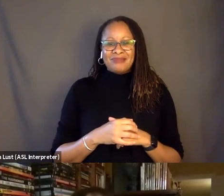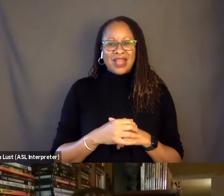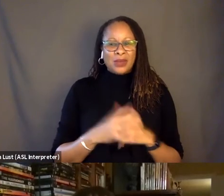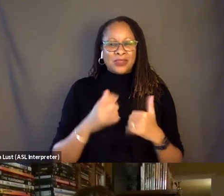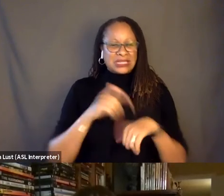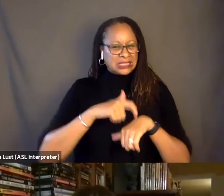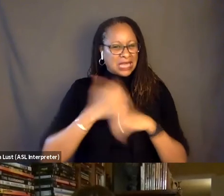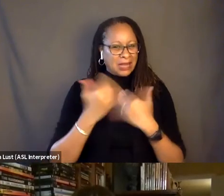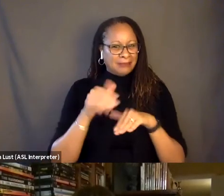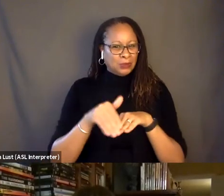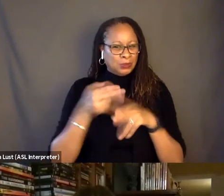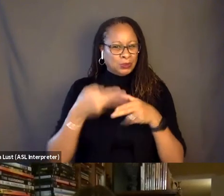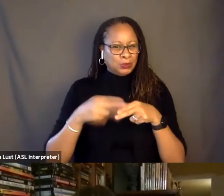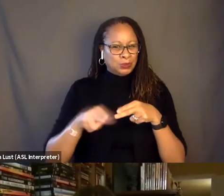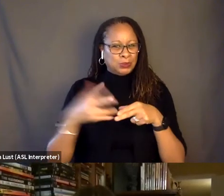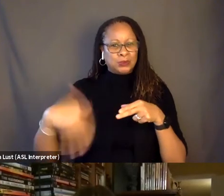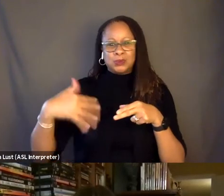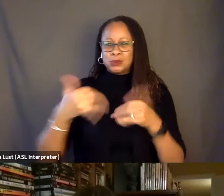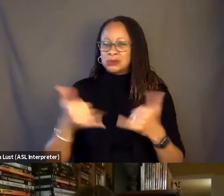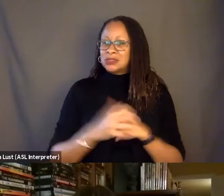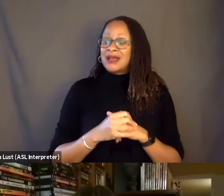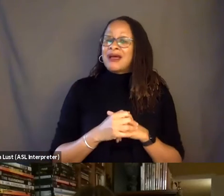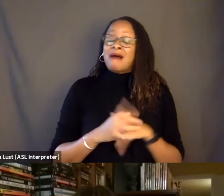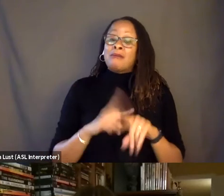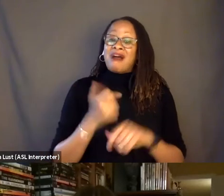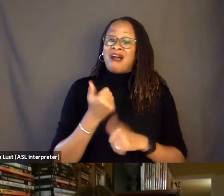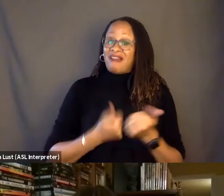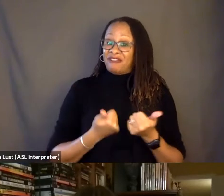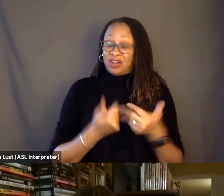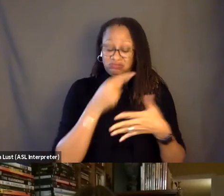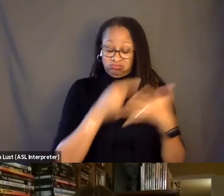But, every single one of these will regardless of,